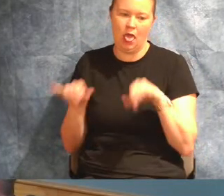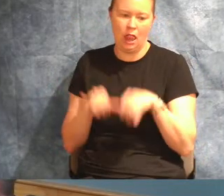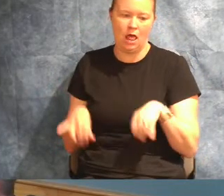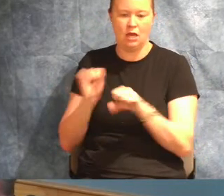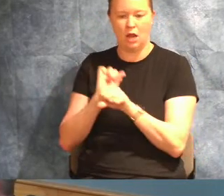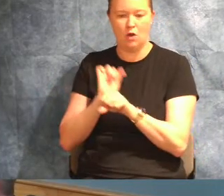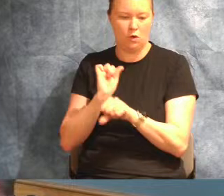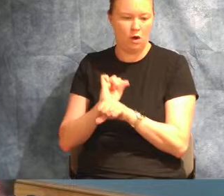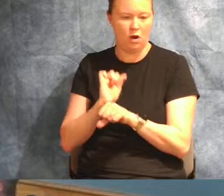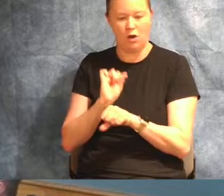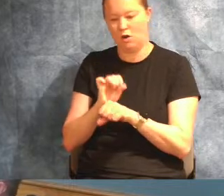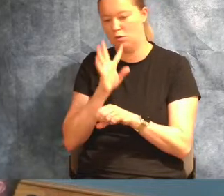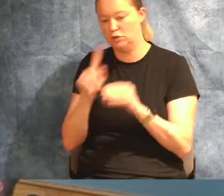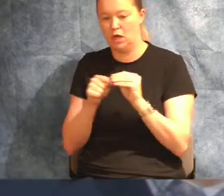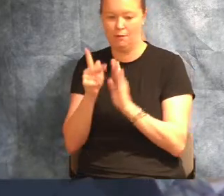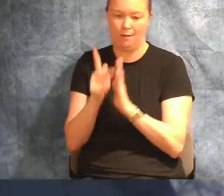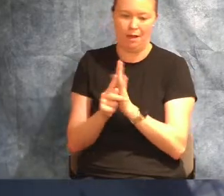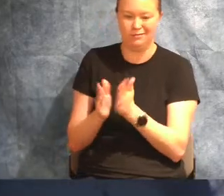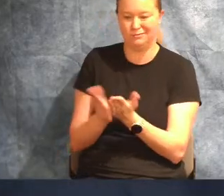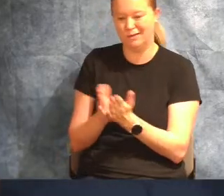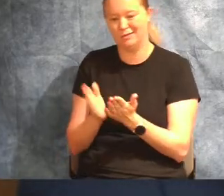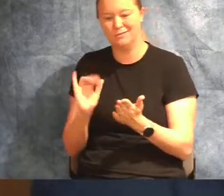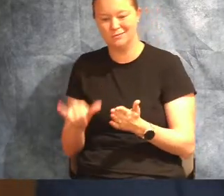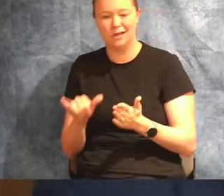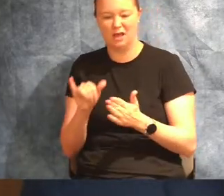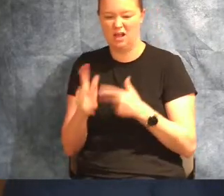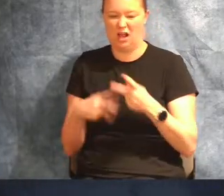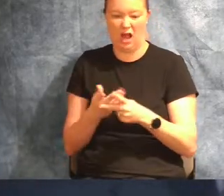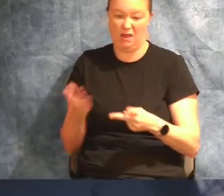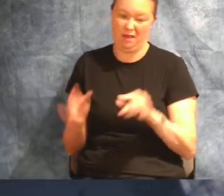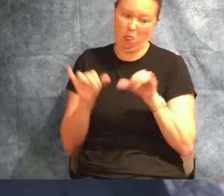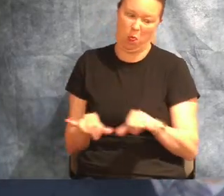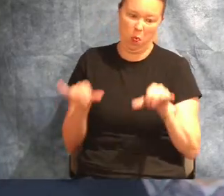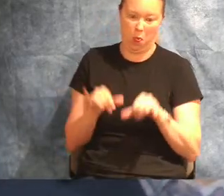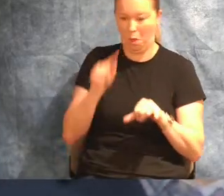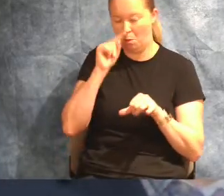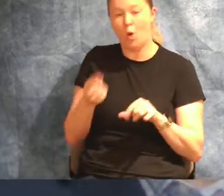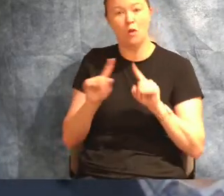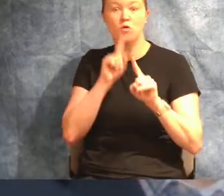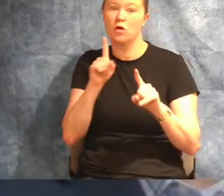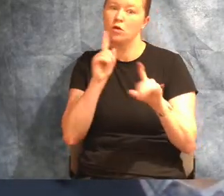when you talk about policy manuals and and those kinds of things. but it's really important that as